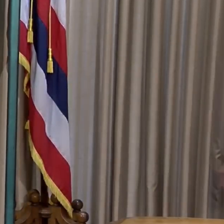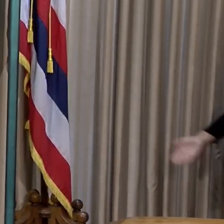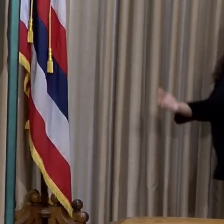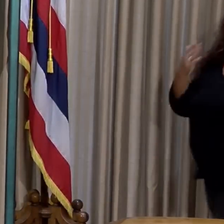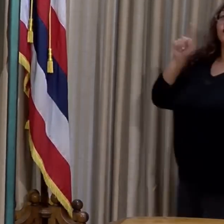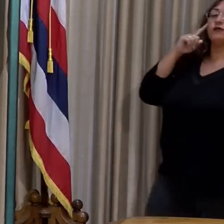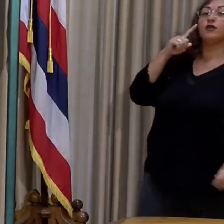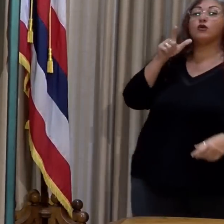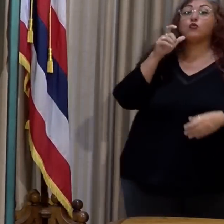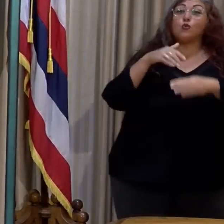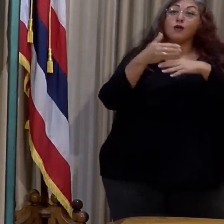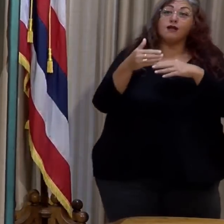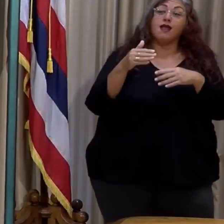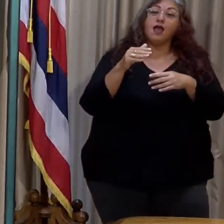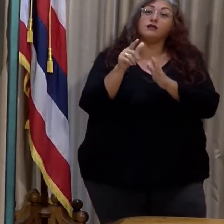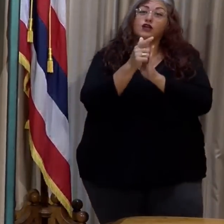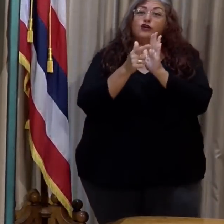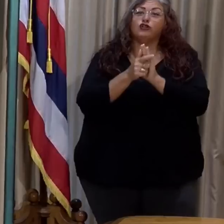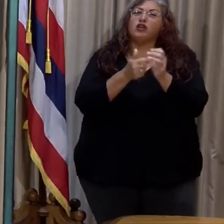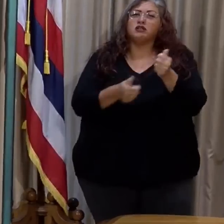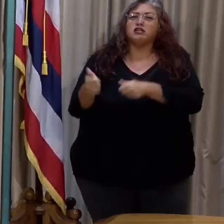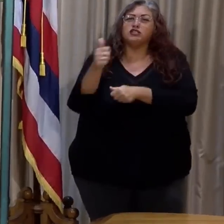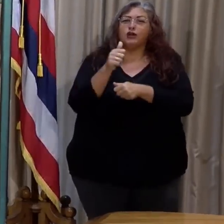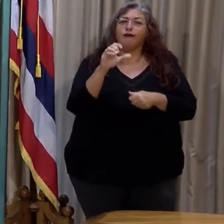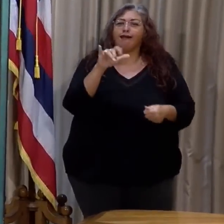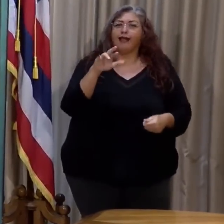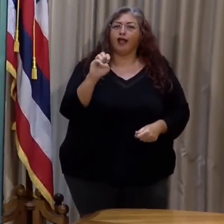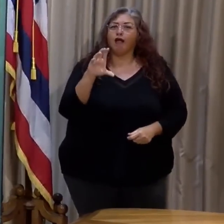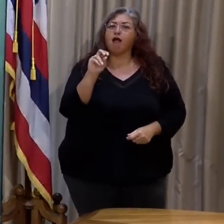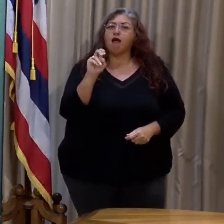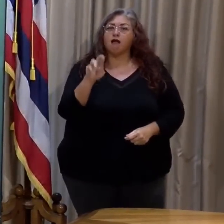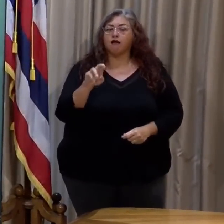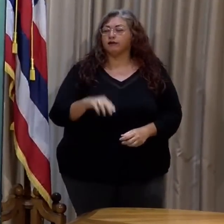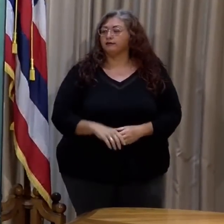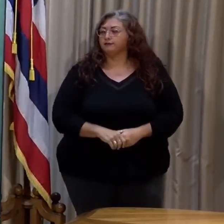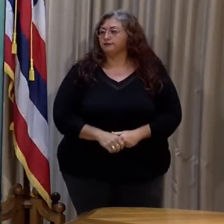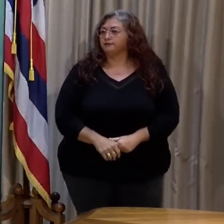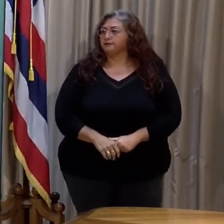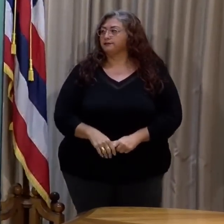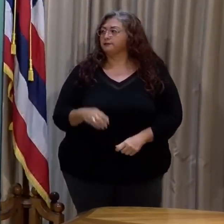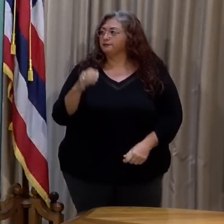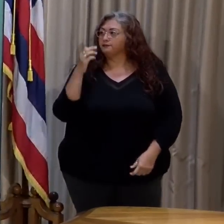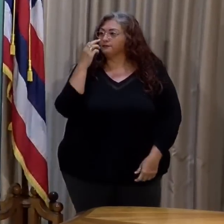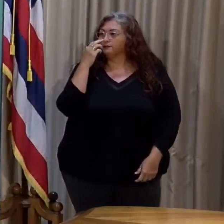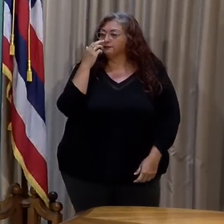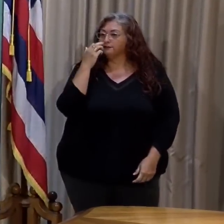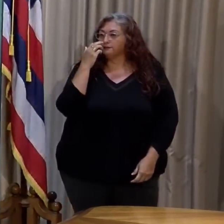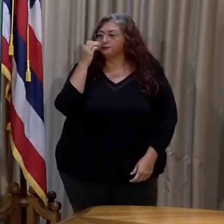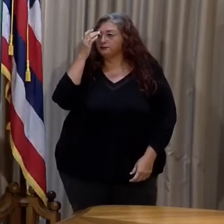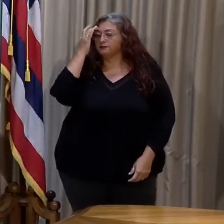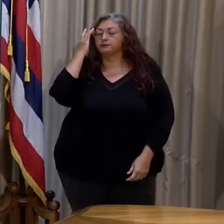THANK YOU. THE NEXT SPEAKER'S ATTORNEY GENERAL CLAIRE CONNORS.